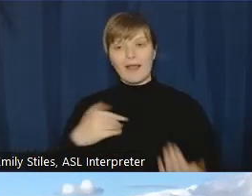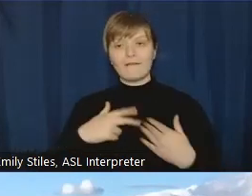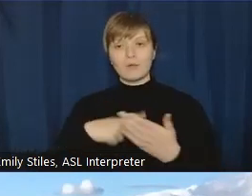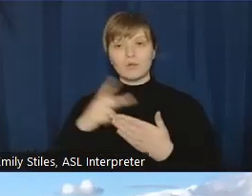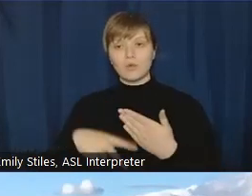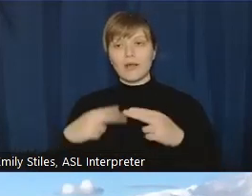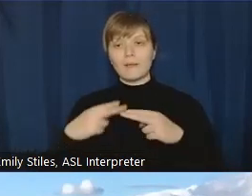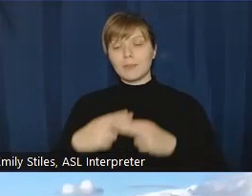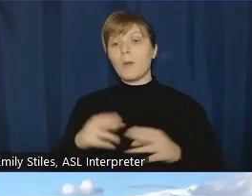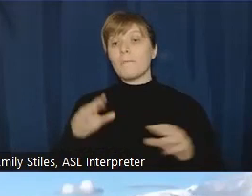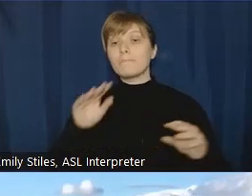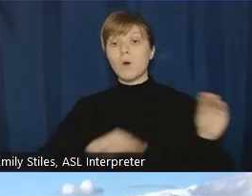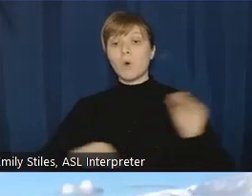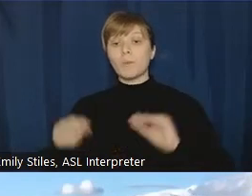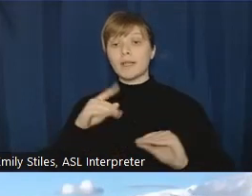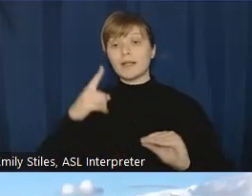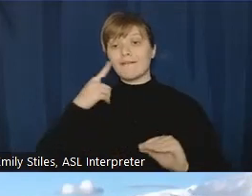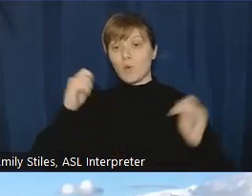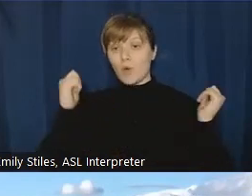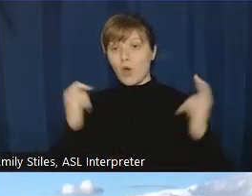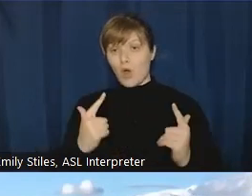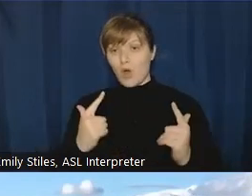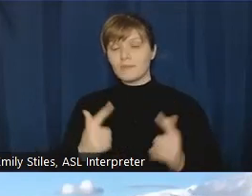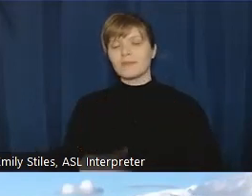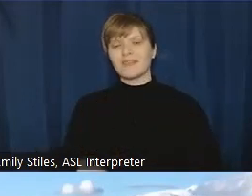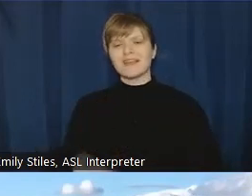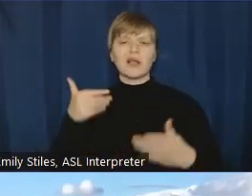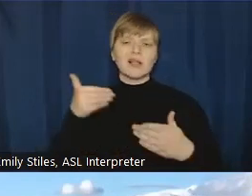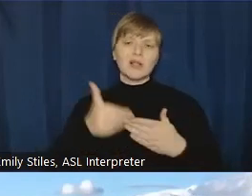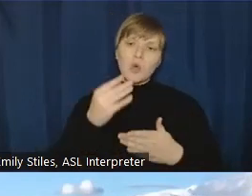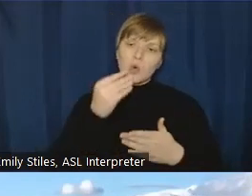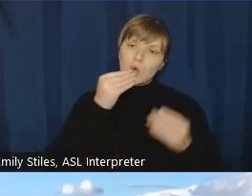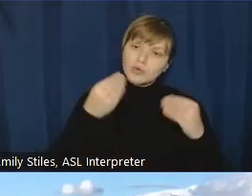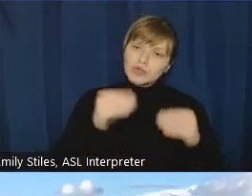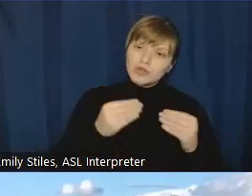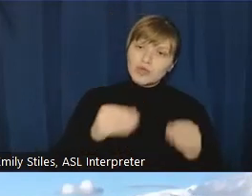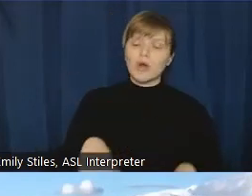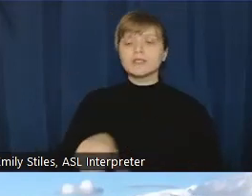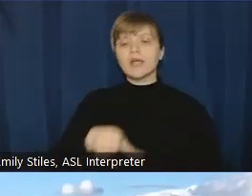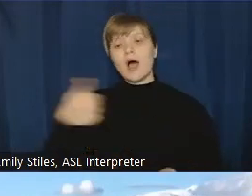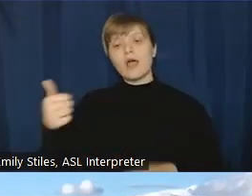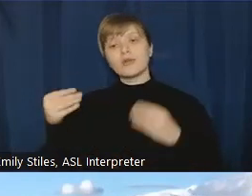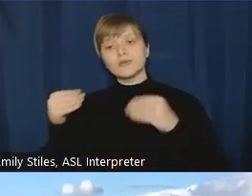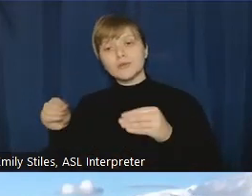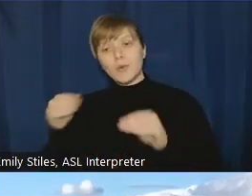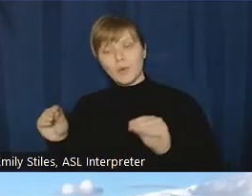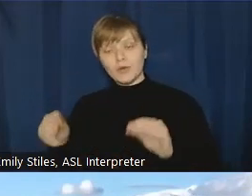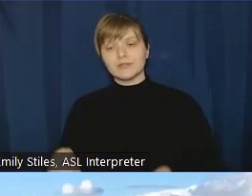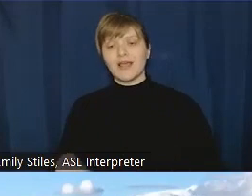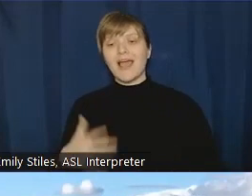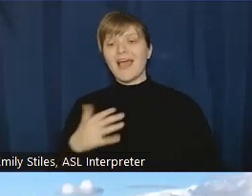This is close to grocery stores, close to other retail uses, and our historic downtown area.